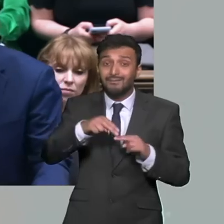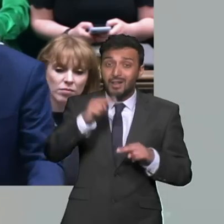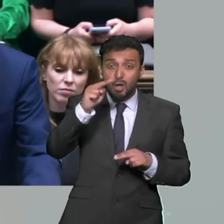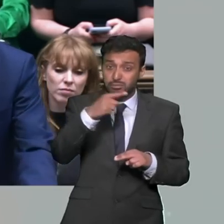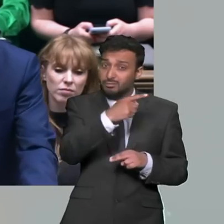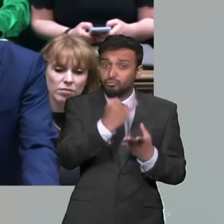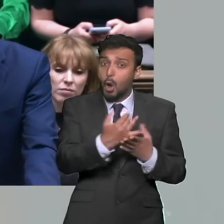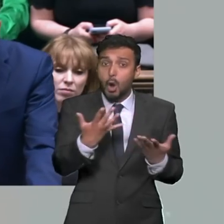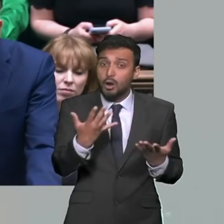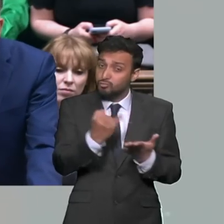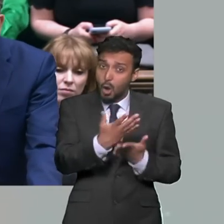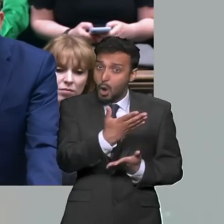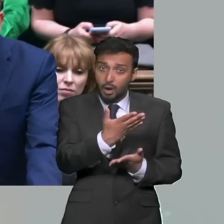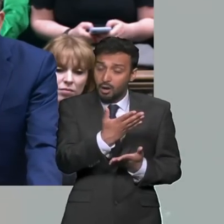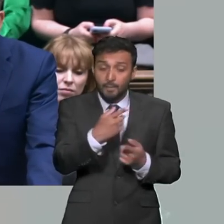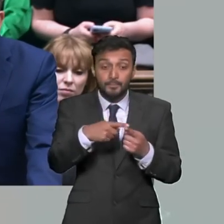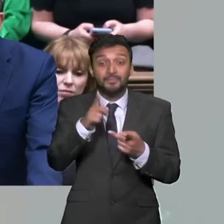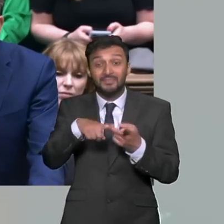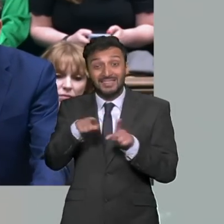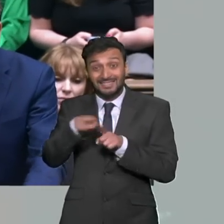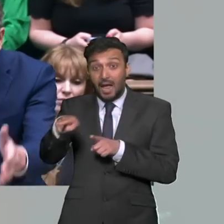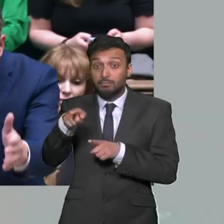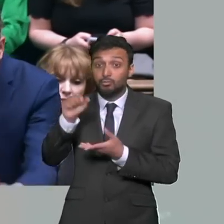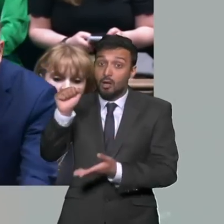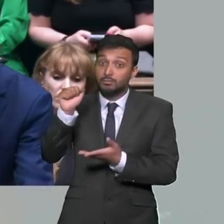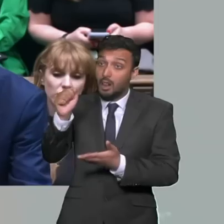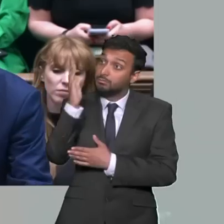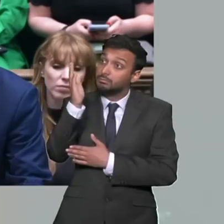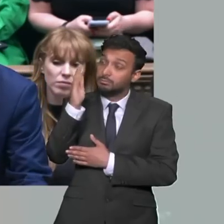In the same speech, the Chancellor boasted about growth, as the Prime Minister does today,